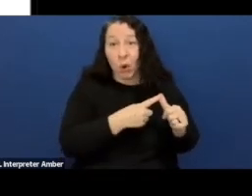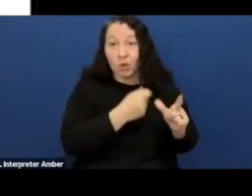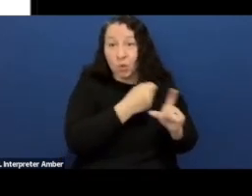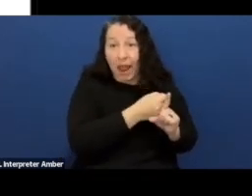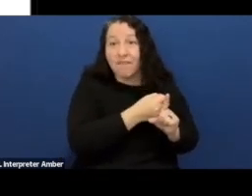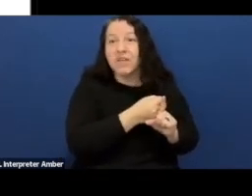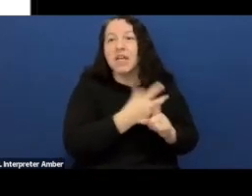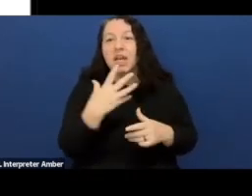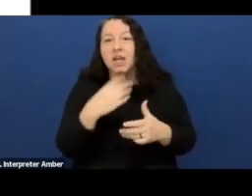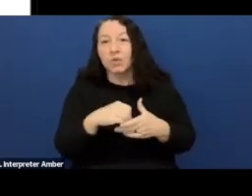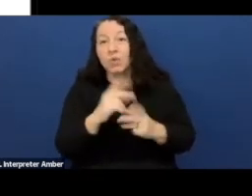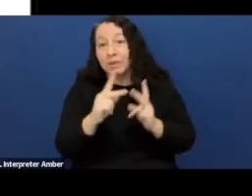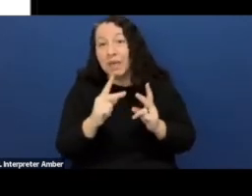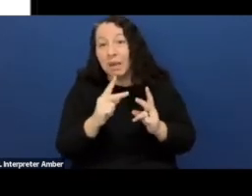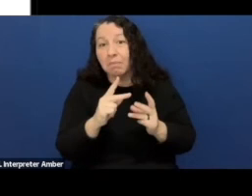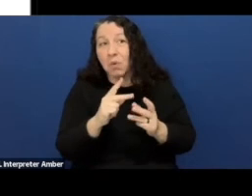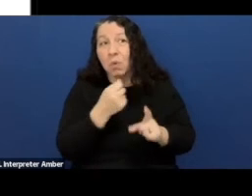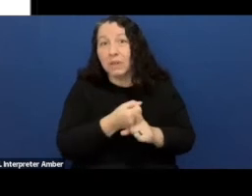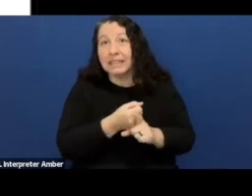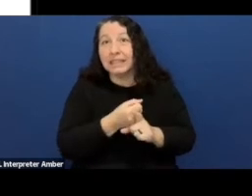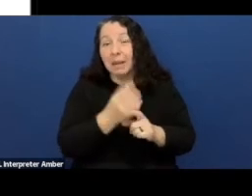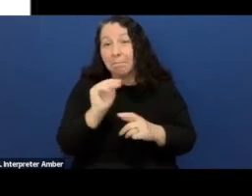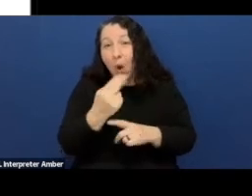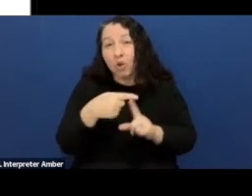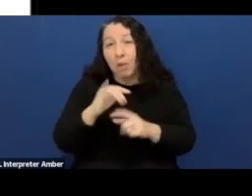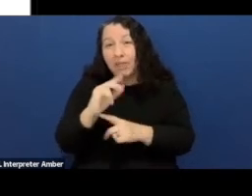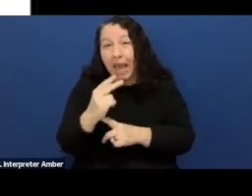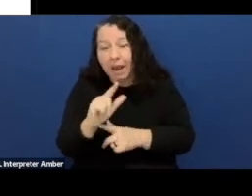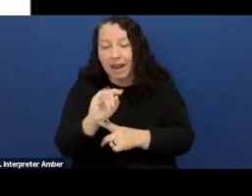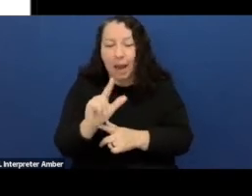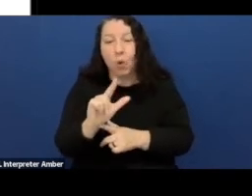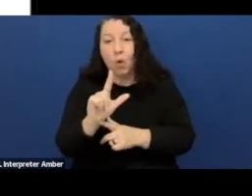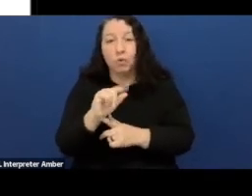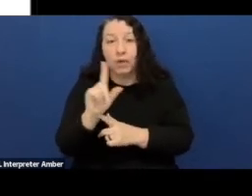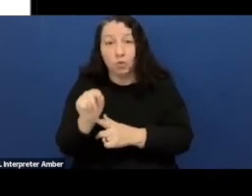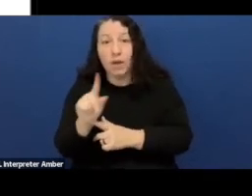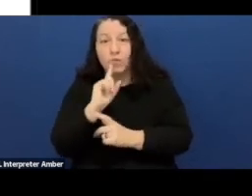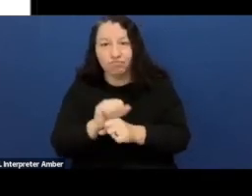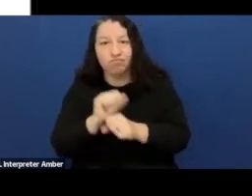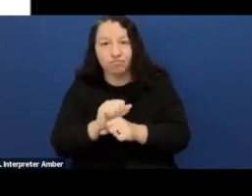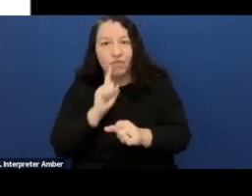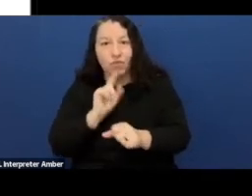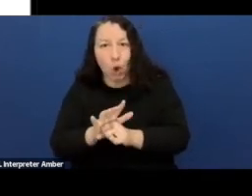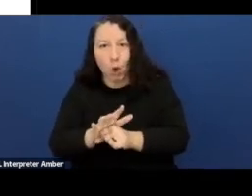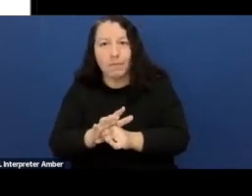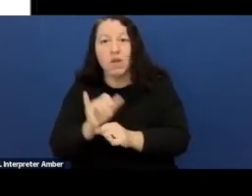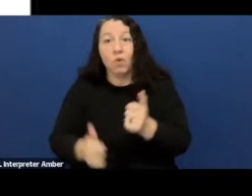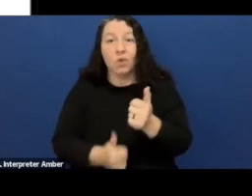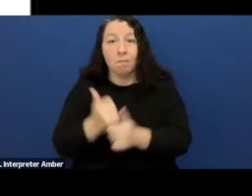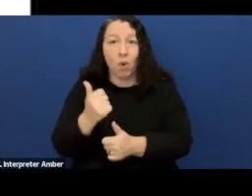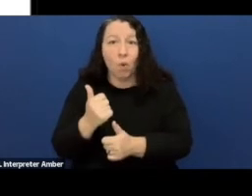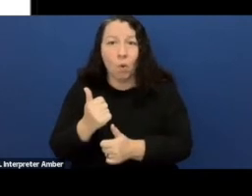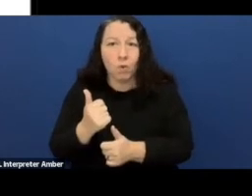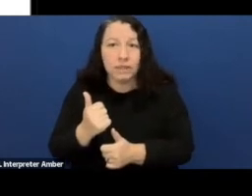1- 3% of cases from the first wave which includes folks who got sick in March and April 2020.